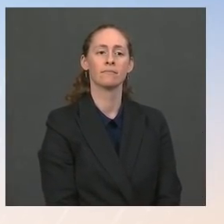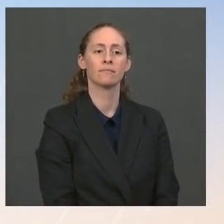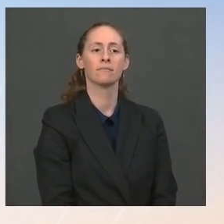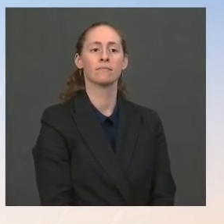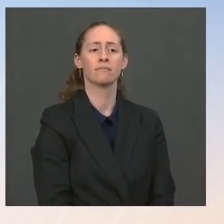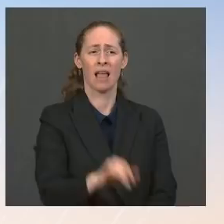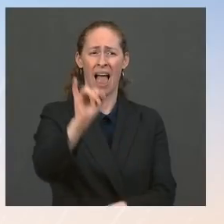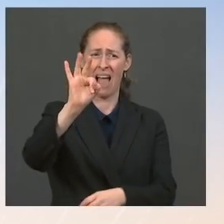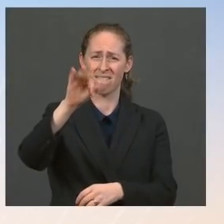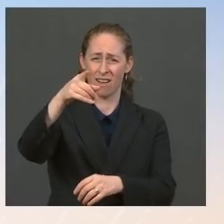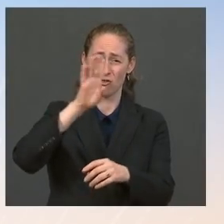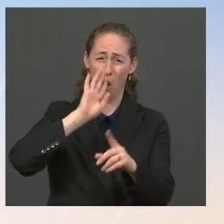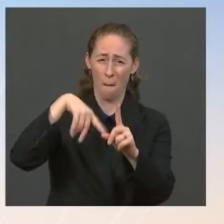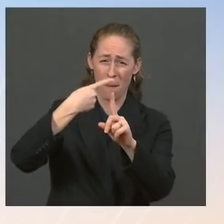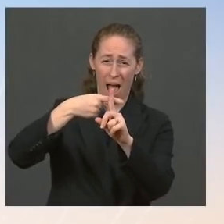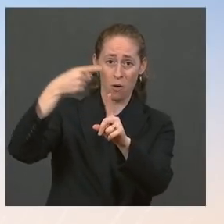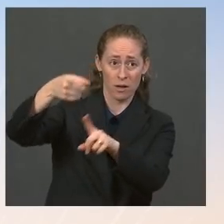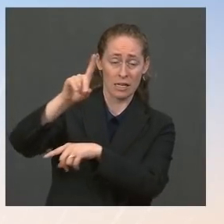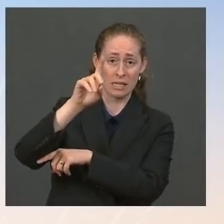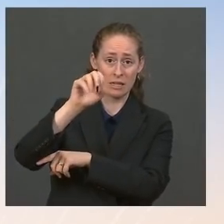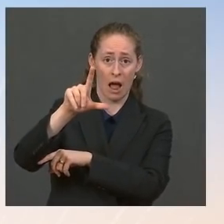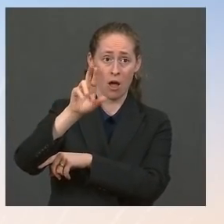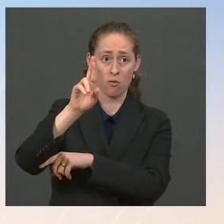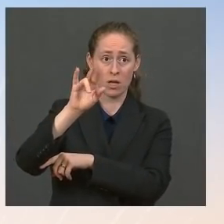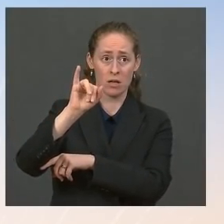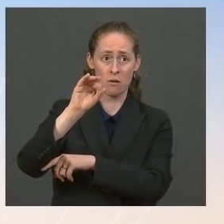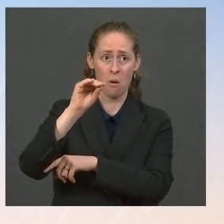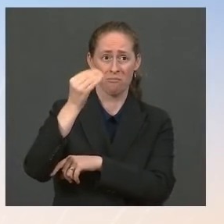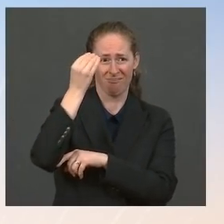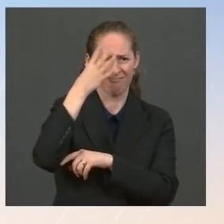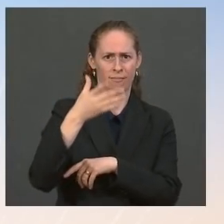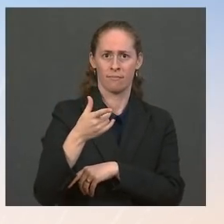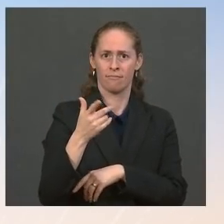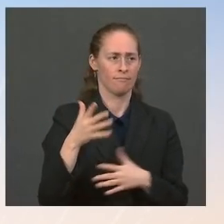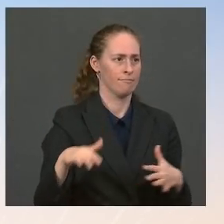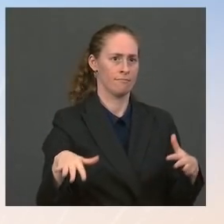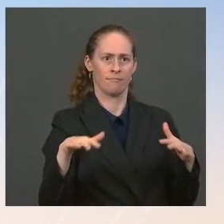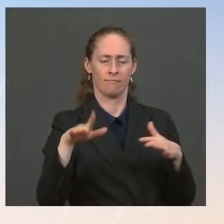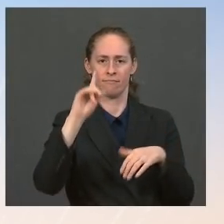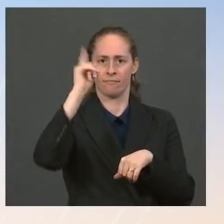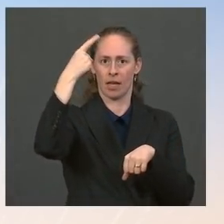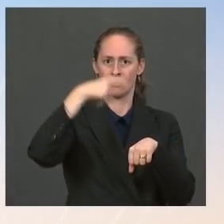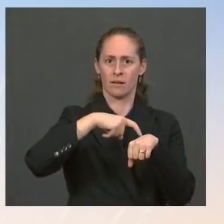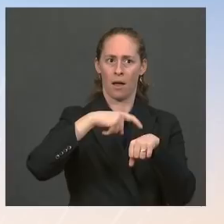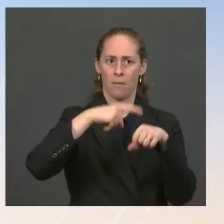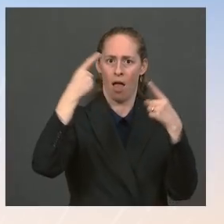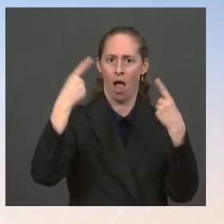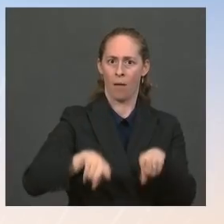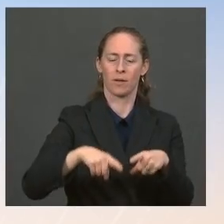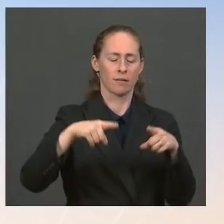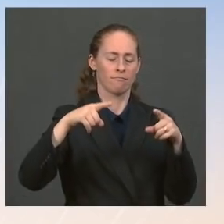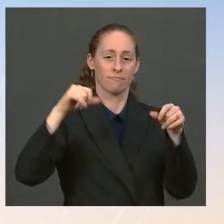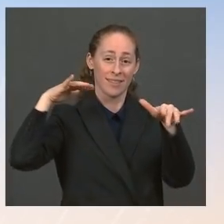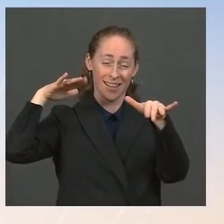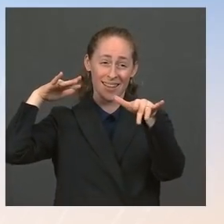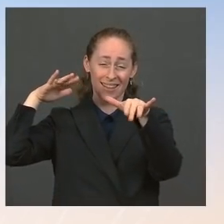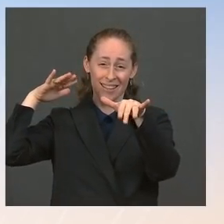I will tell you that it is unprecedented for us to see that number of people arrive in one discrete point